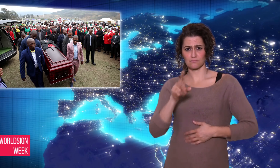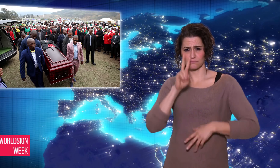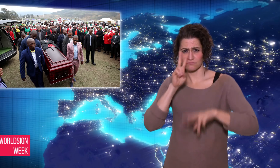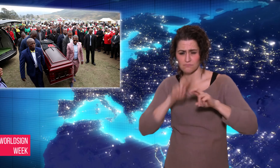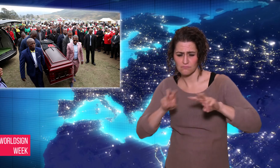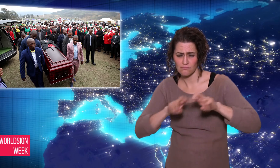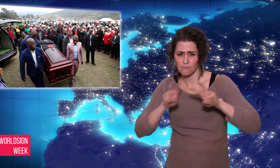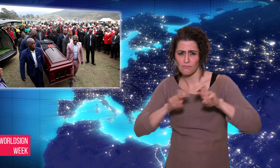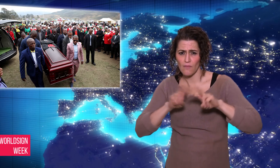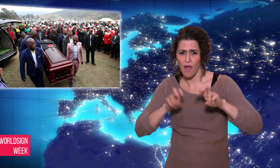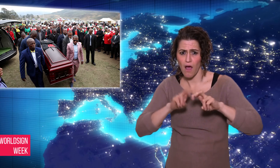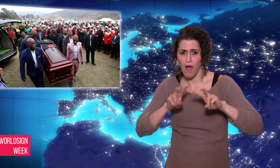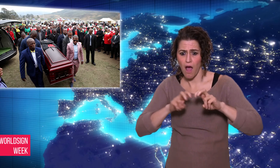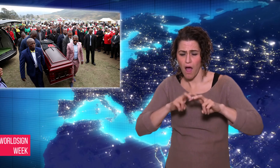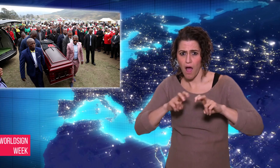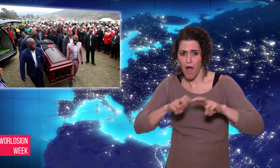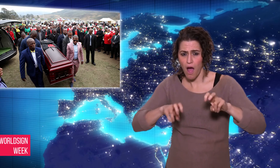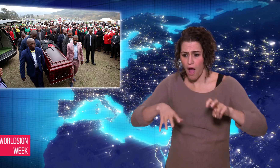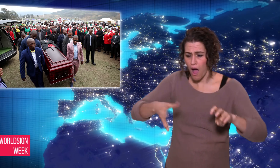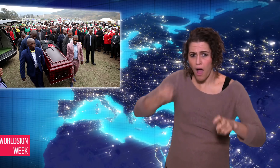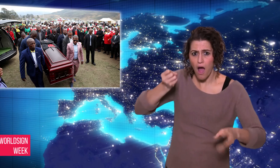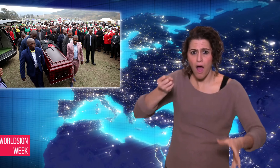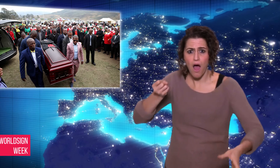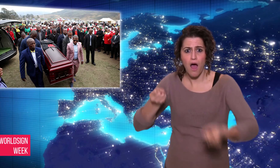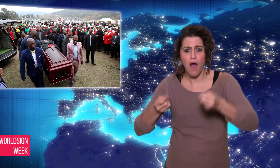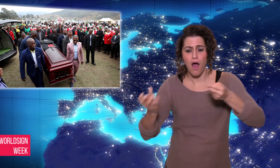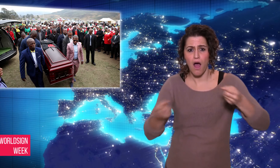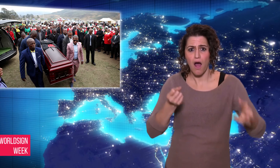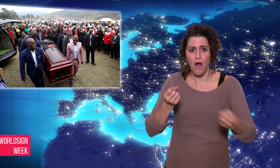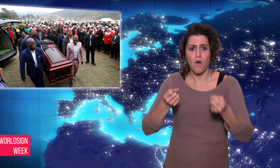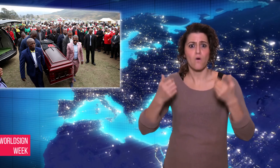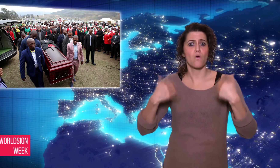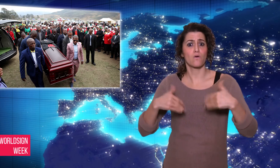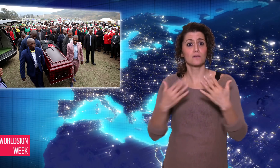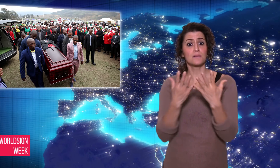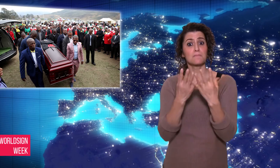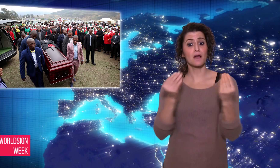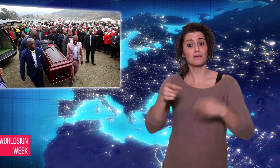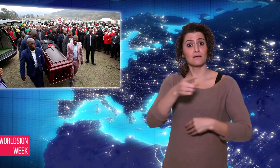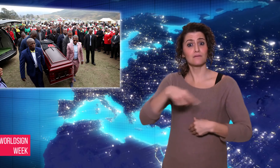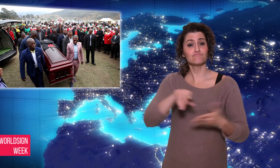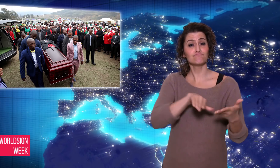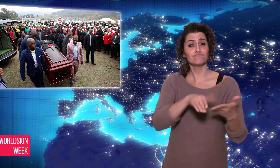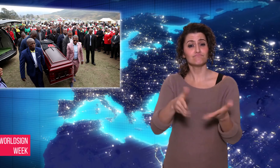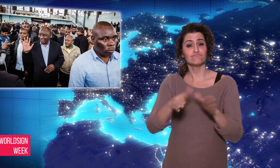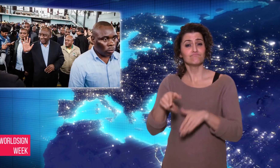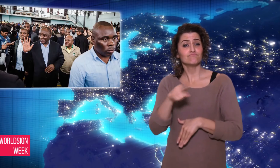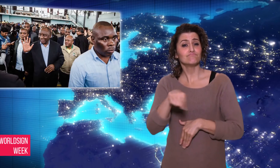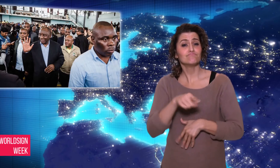professional hit men for accusing